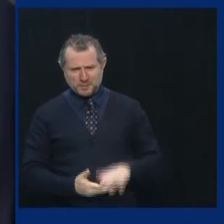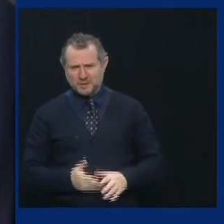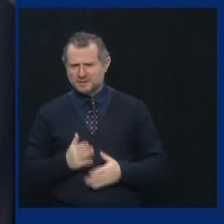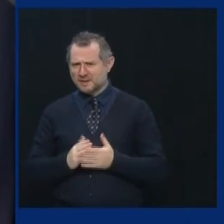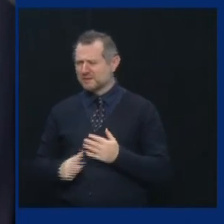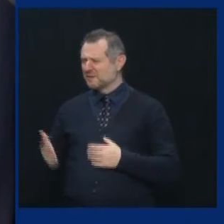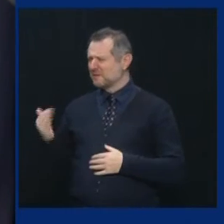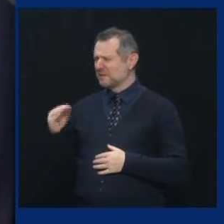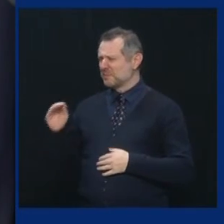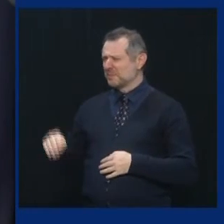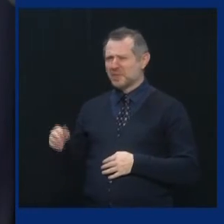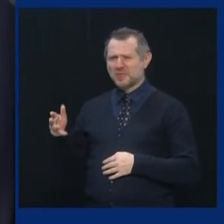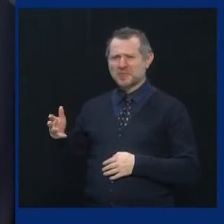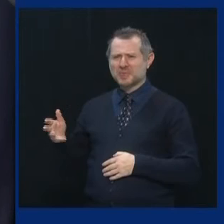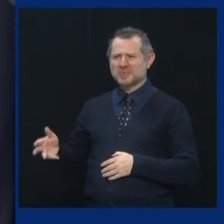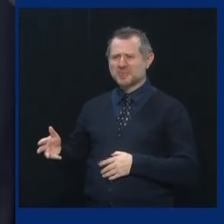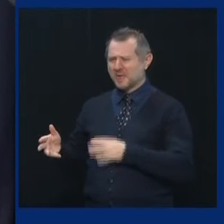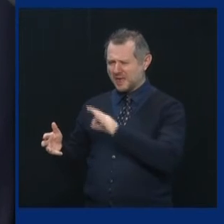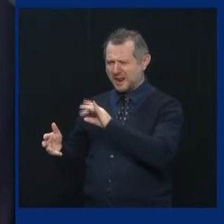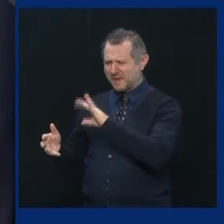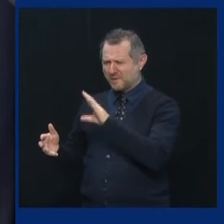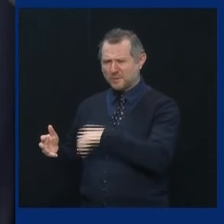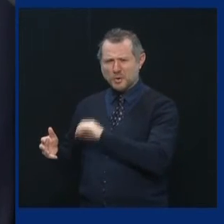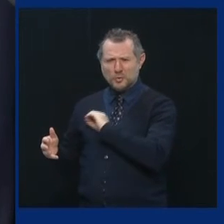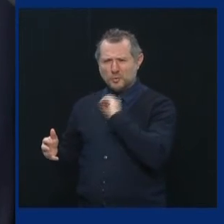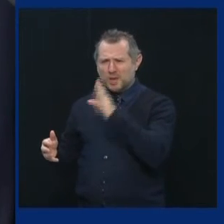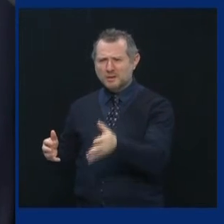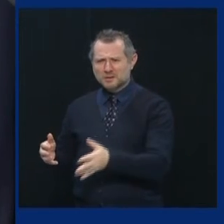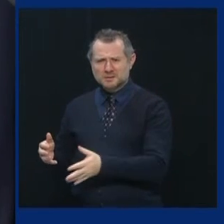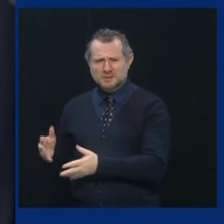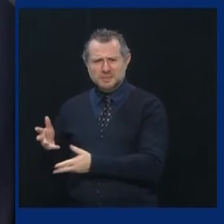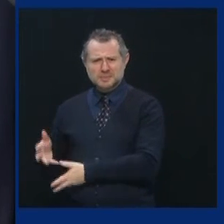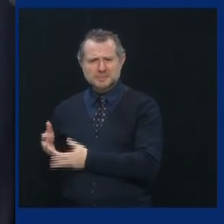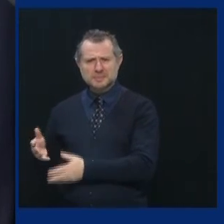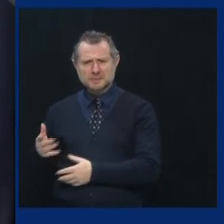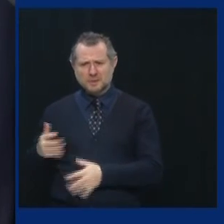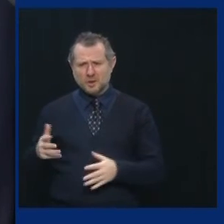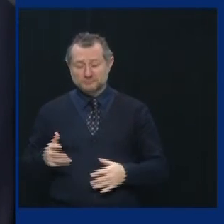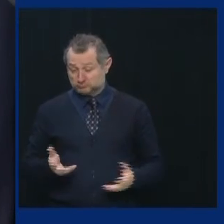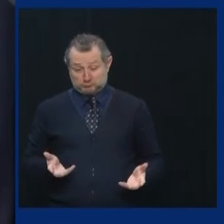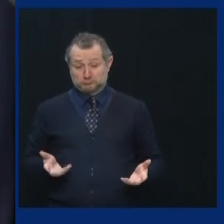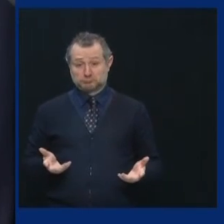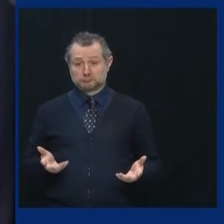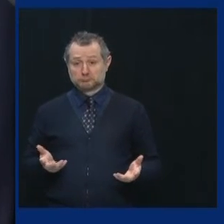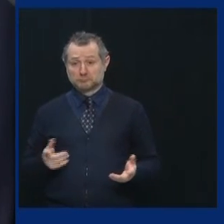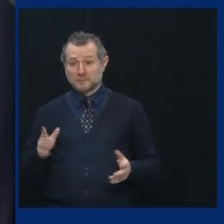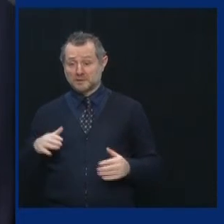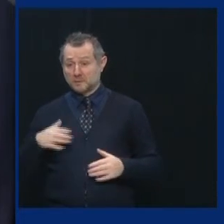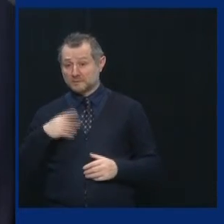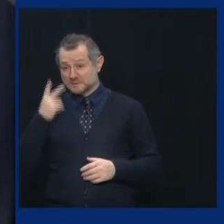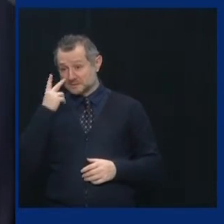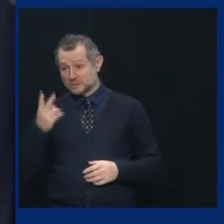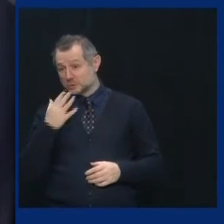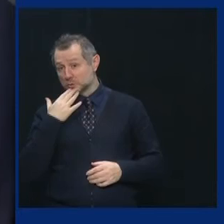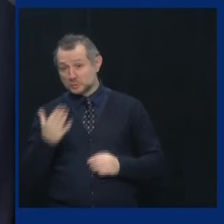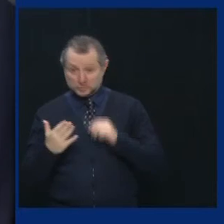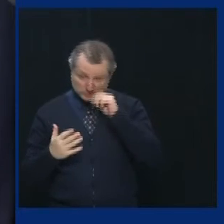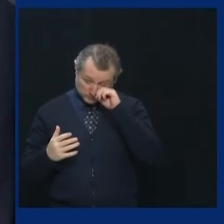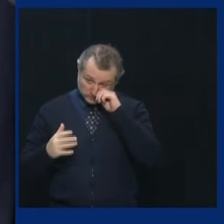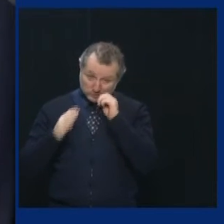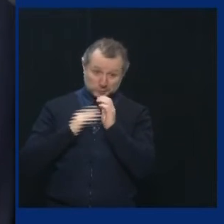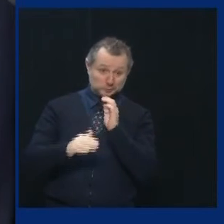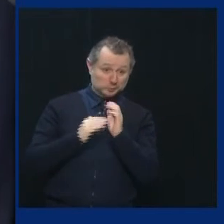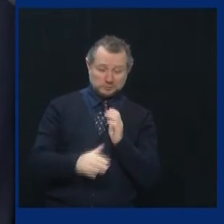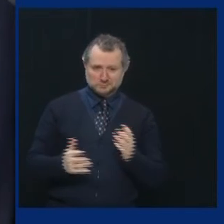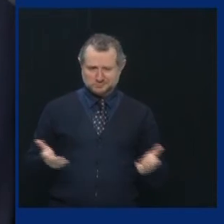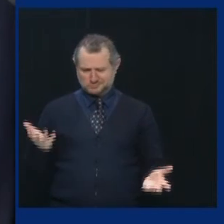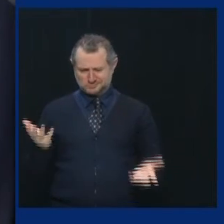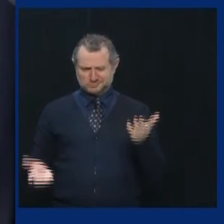HOW ARE SOME HOSPITALS AT 99%?